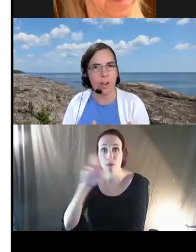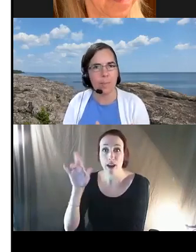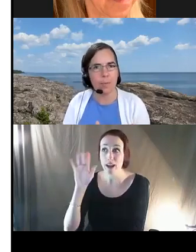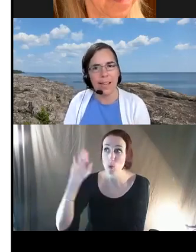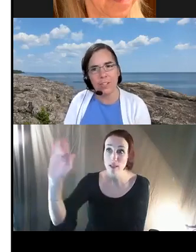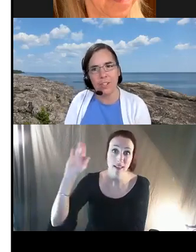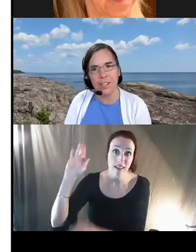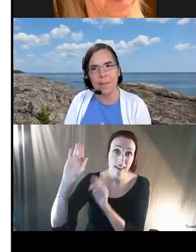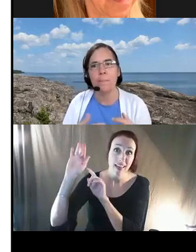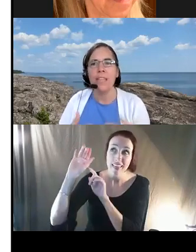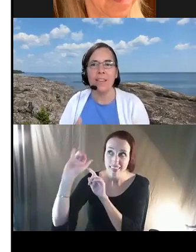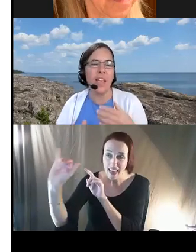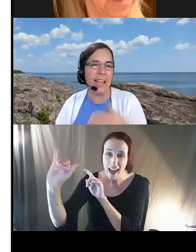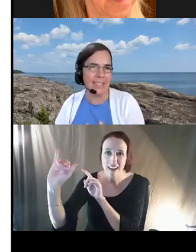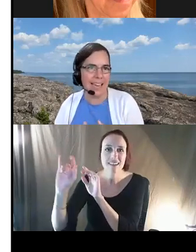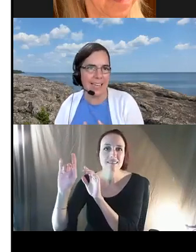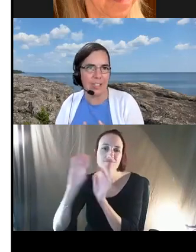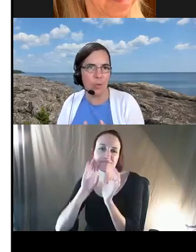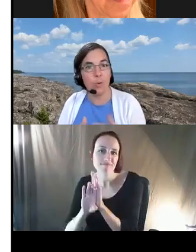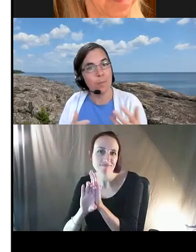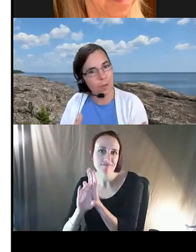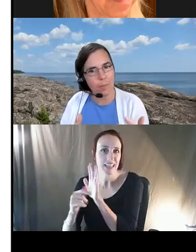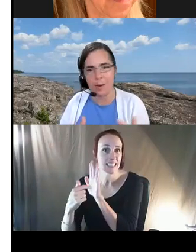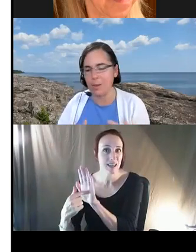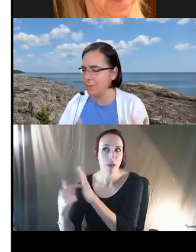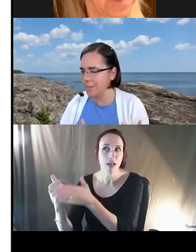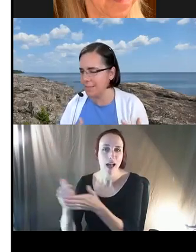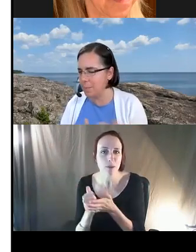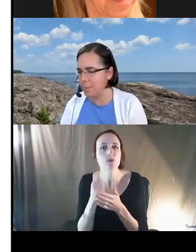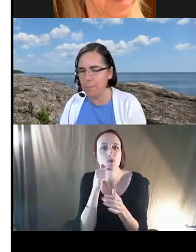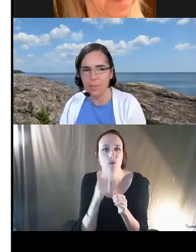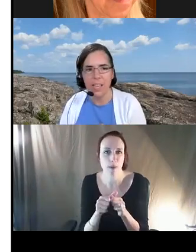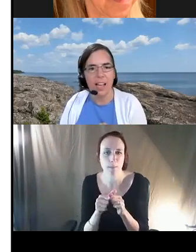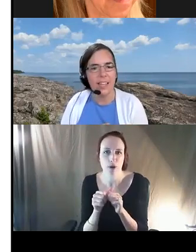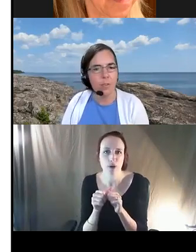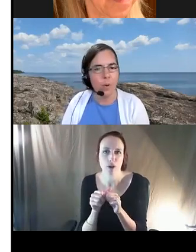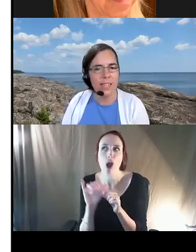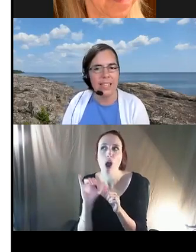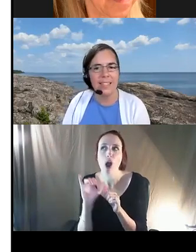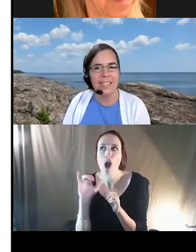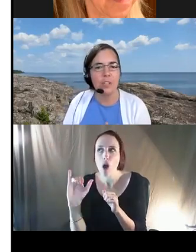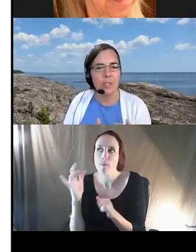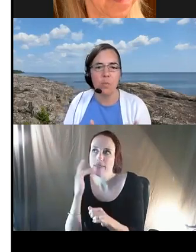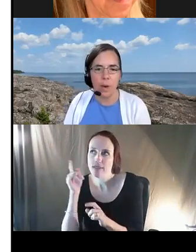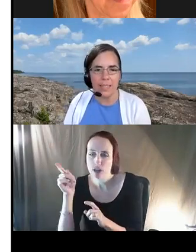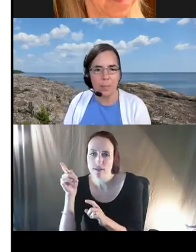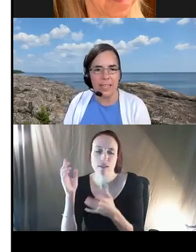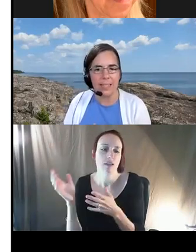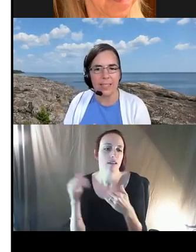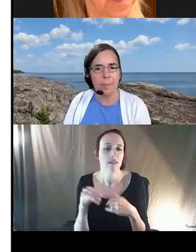comprehension if that is next to the word "bookmark." Another one is the use of white space.